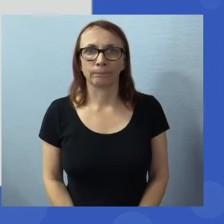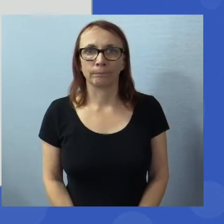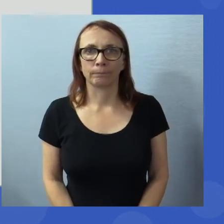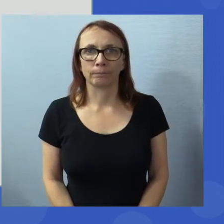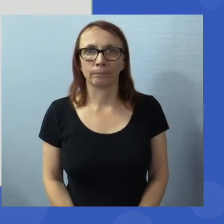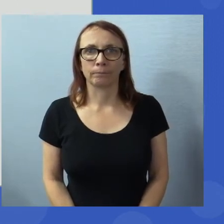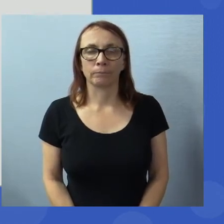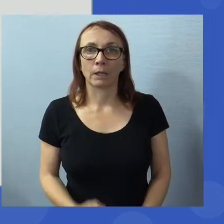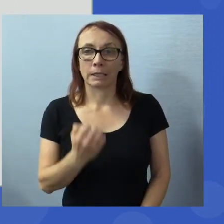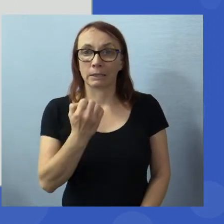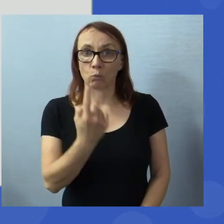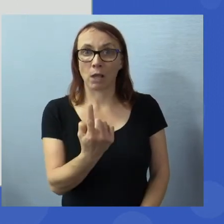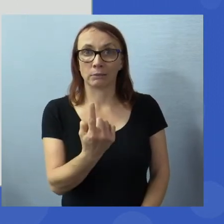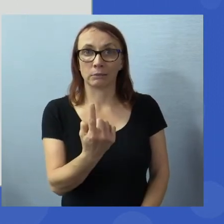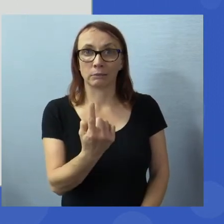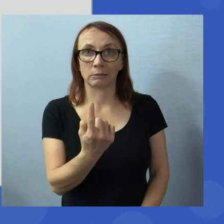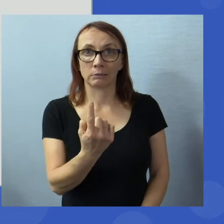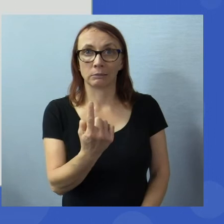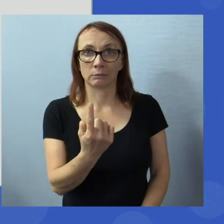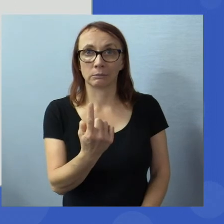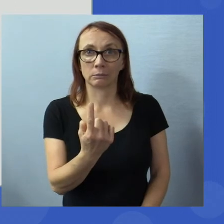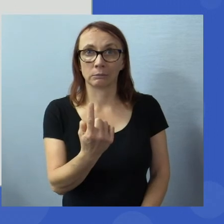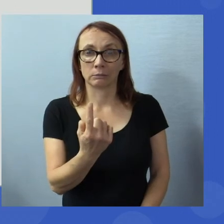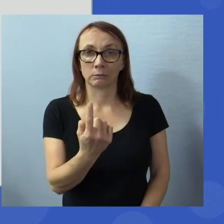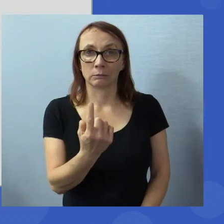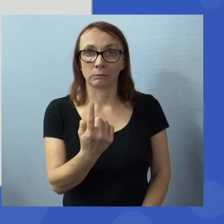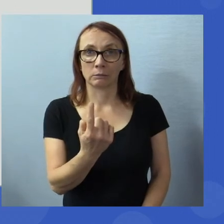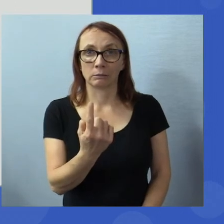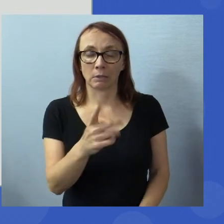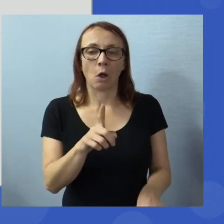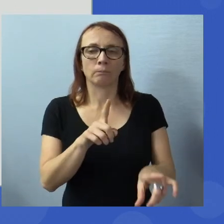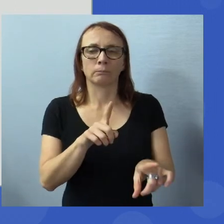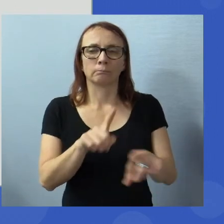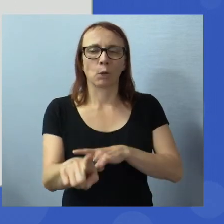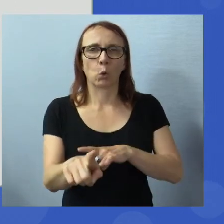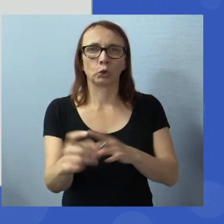statement number one that it's falling broadly into the agree and strongly